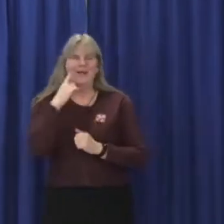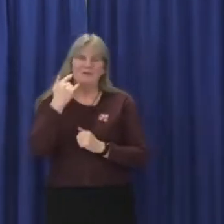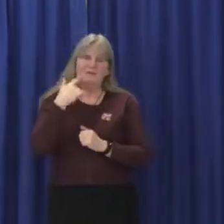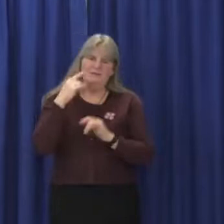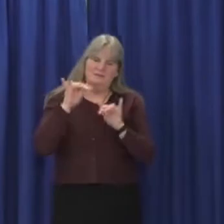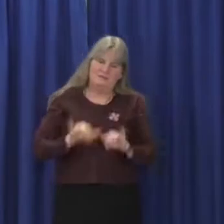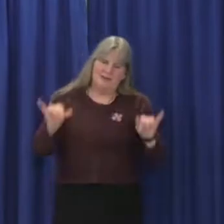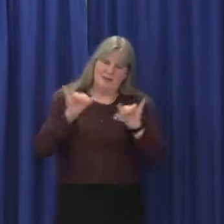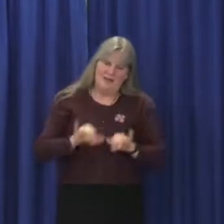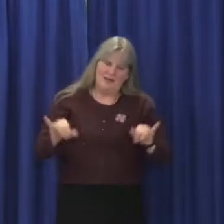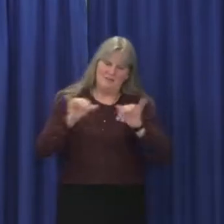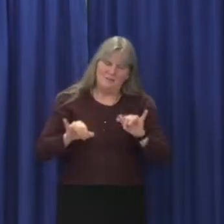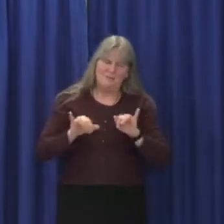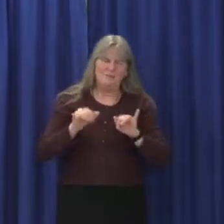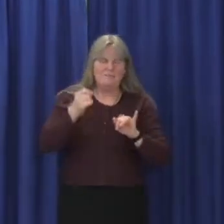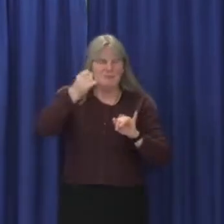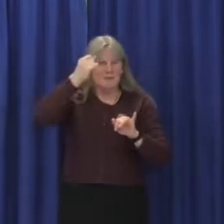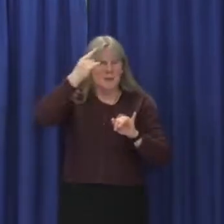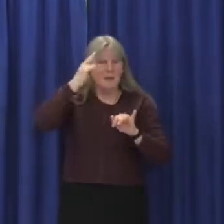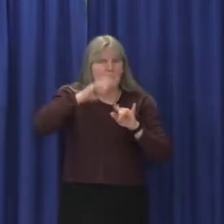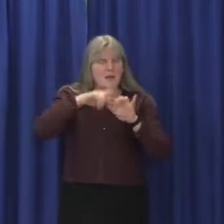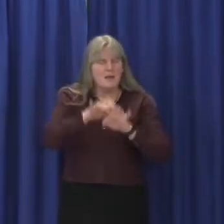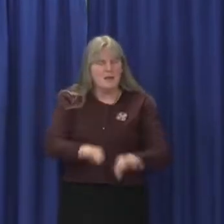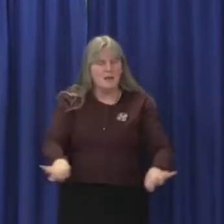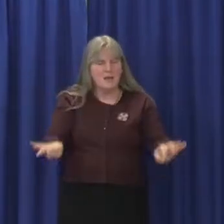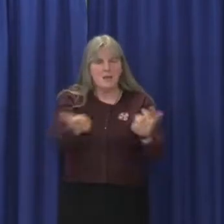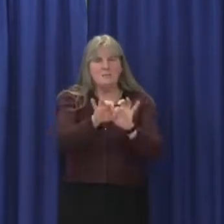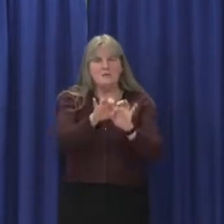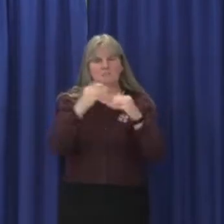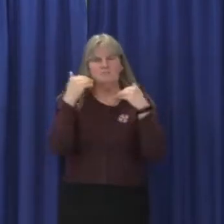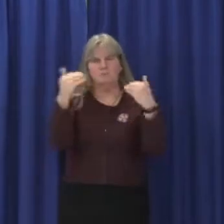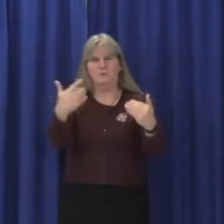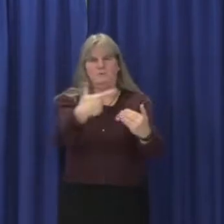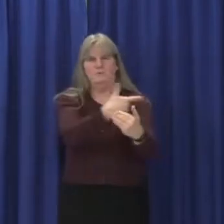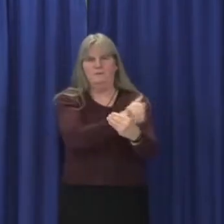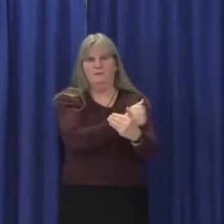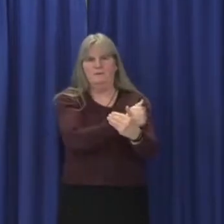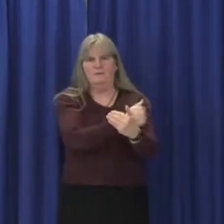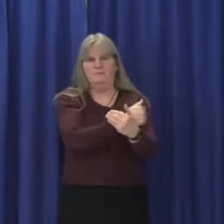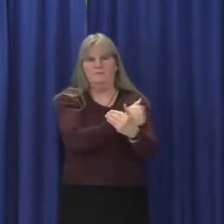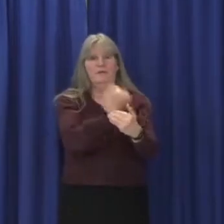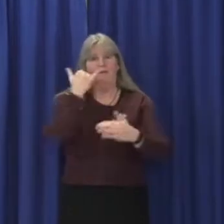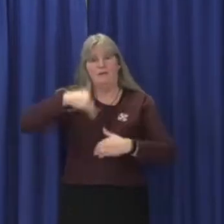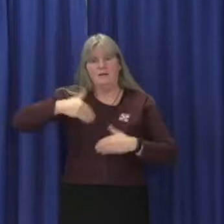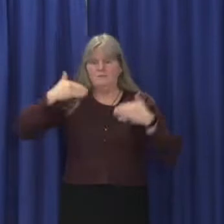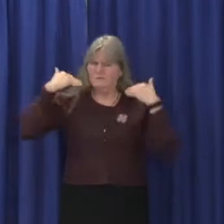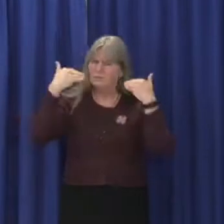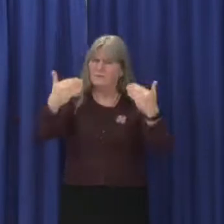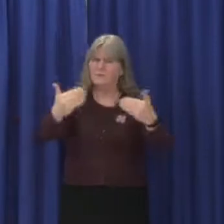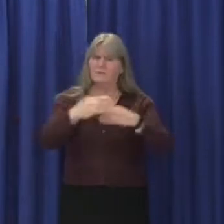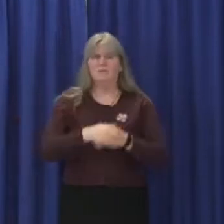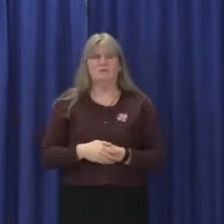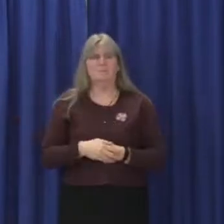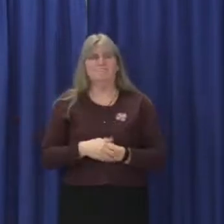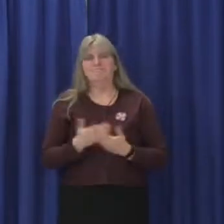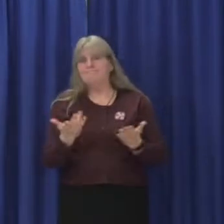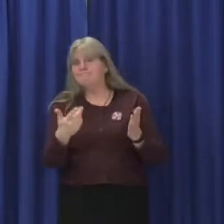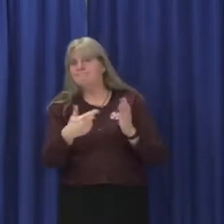but it's very critical that we get vaccinated, if we're not already. This includes getting your first shot if you are under 12